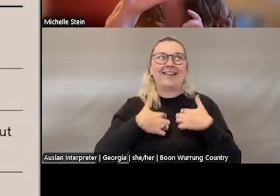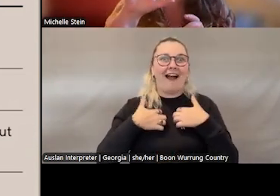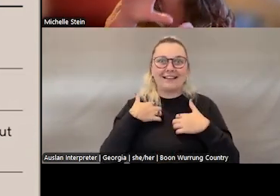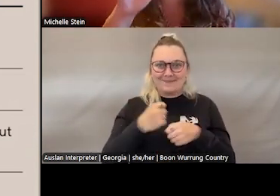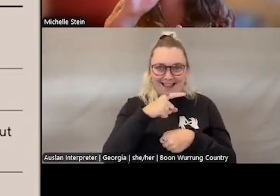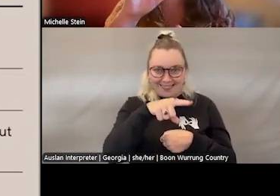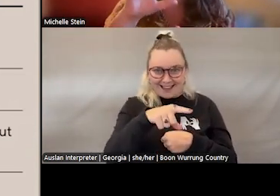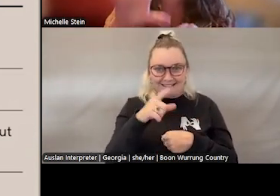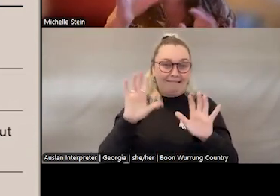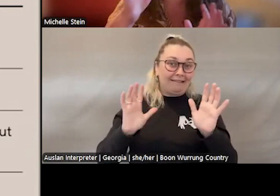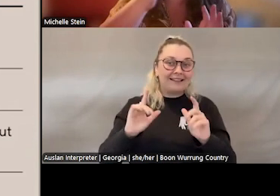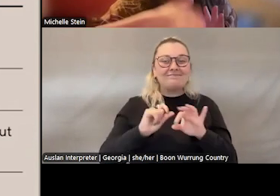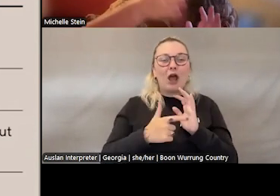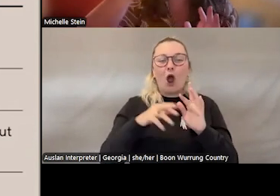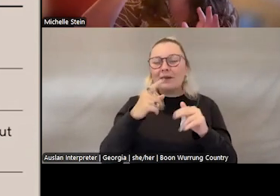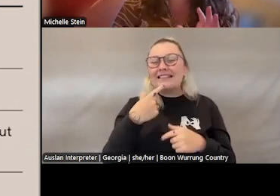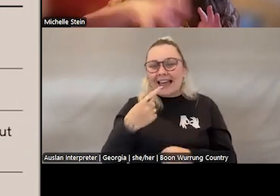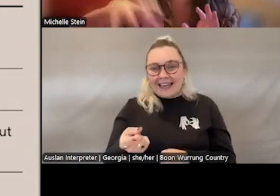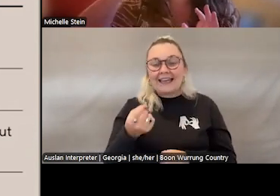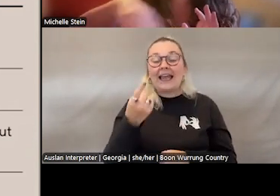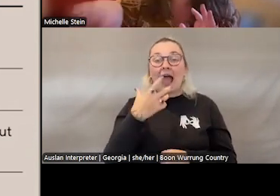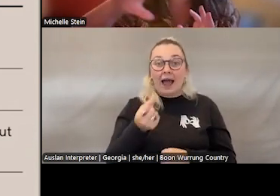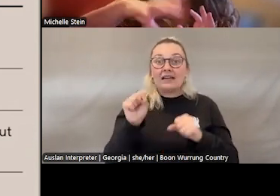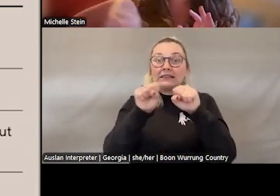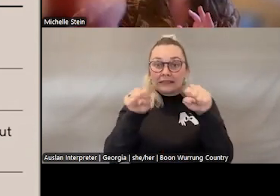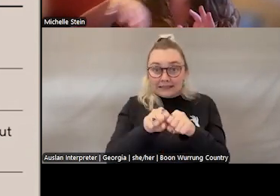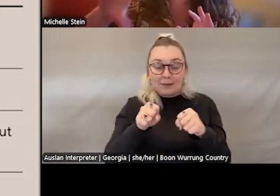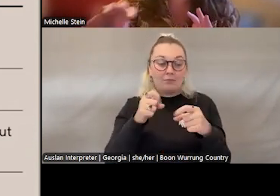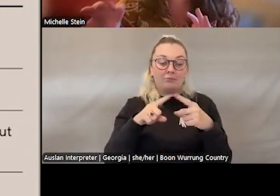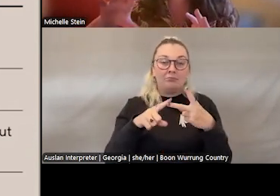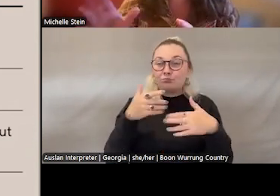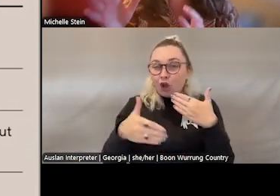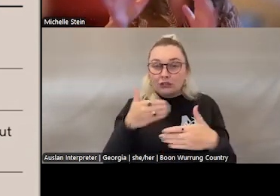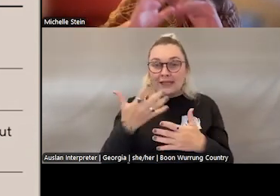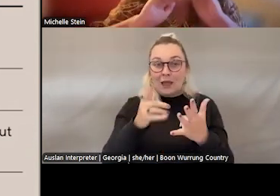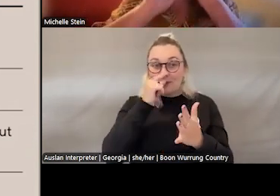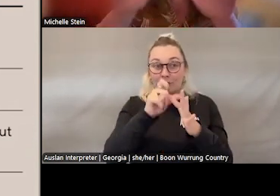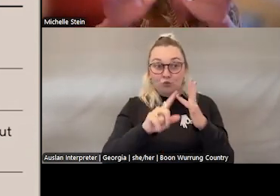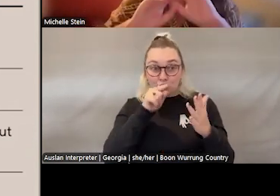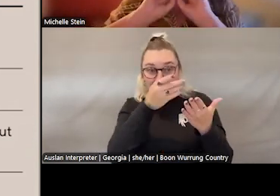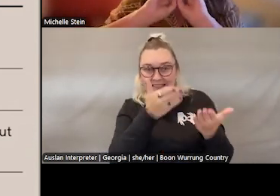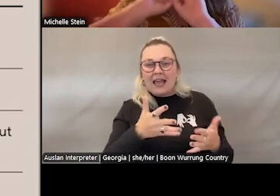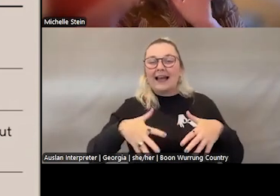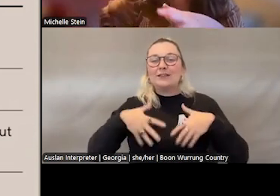it is saying that there is a system or process for how to do it. I didn't want to leave you with look